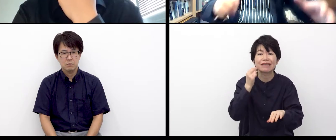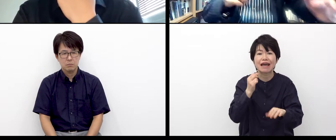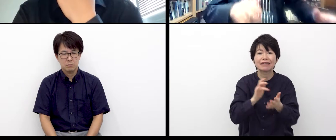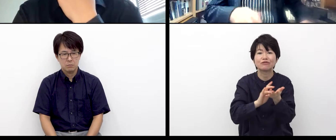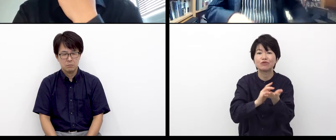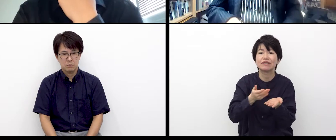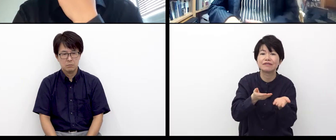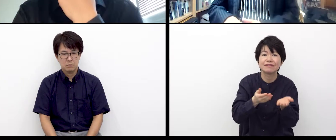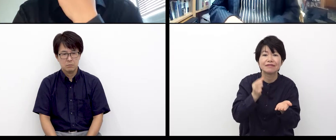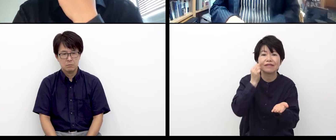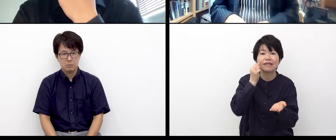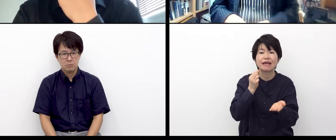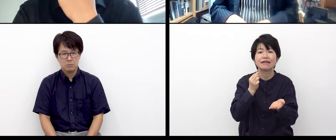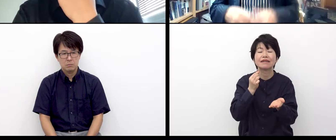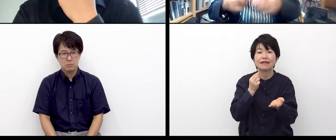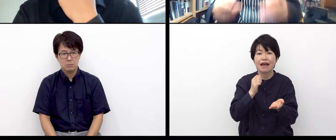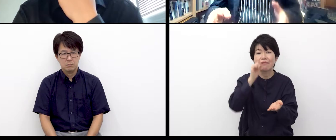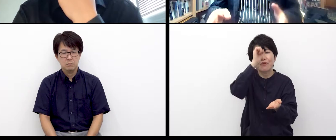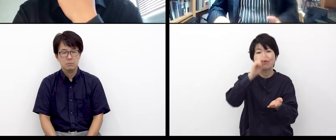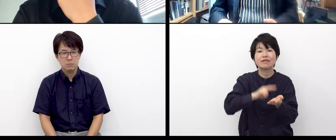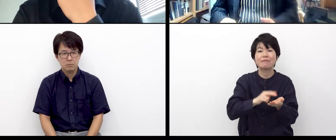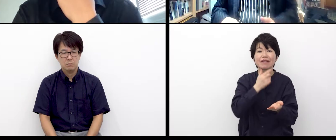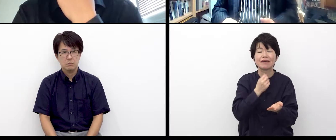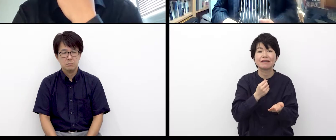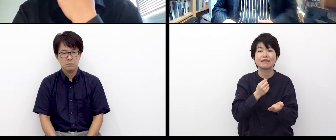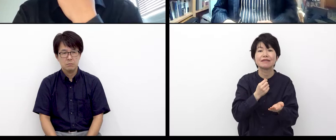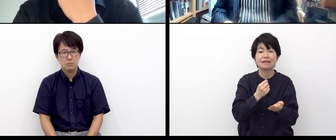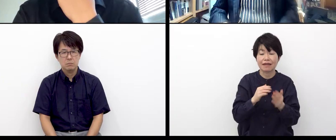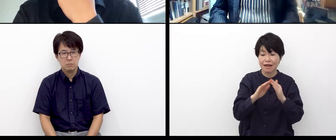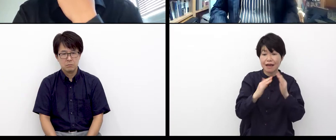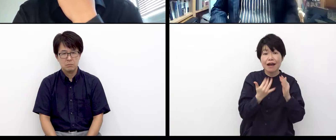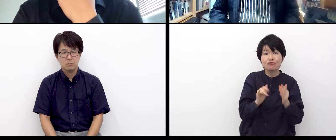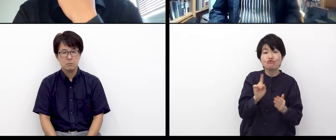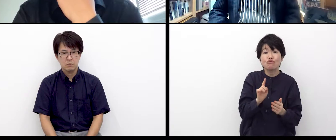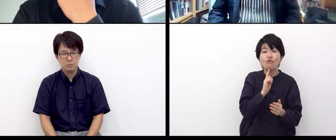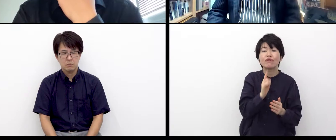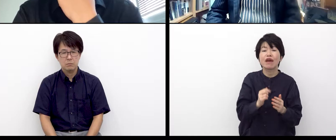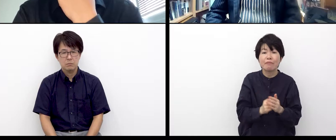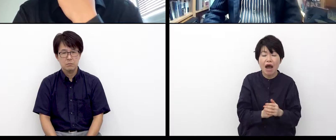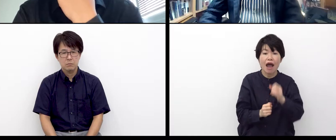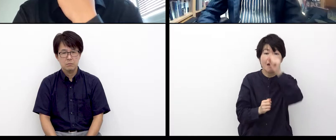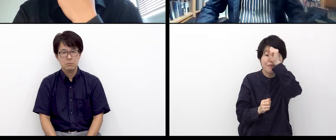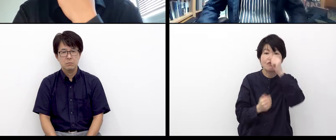as their health insurance would be effective and it would cost less.